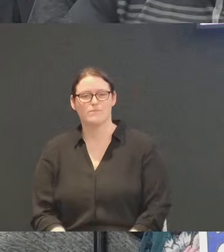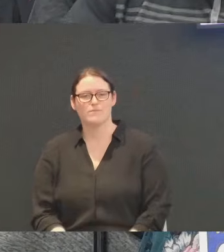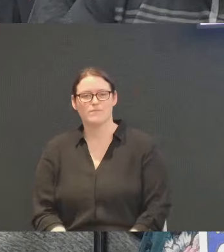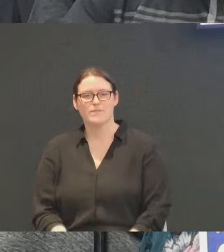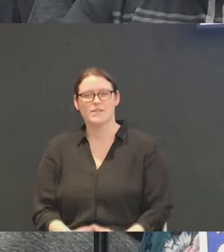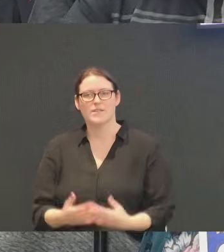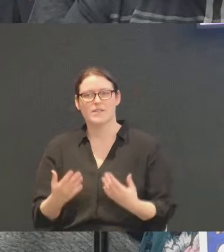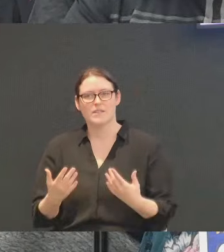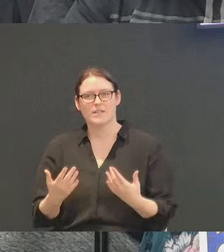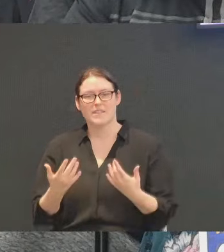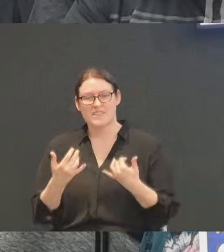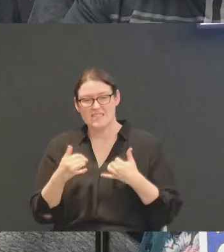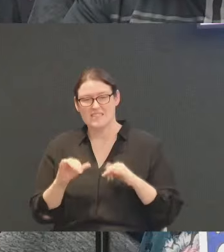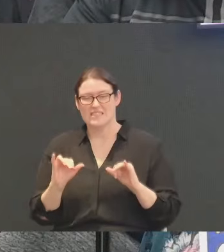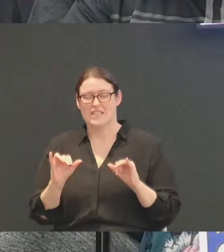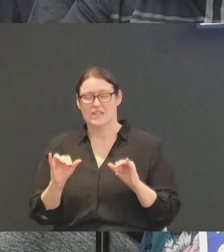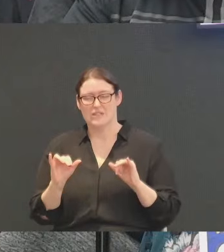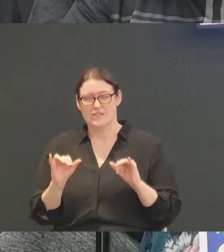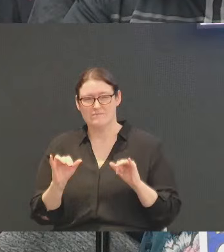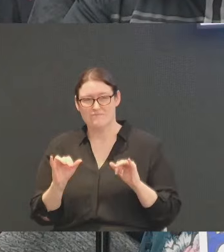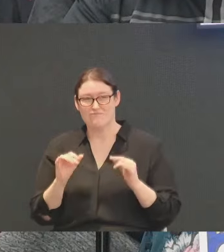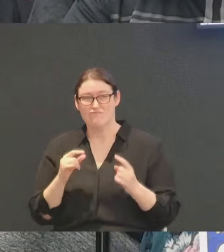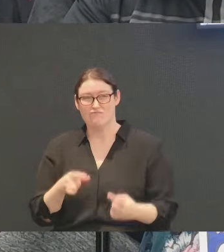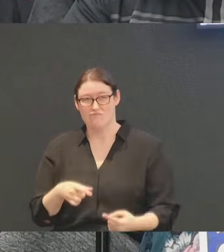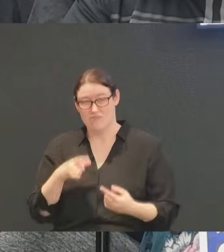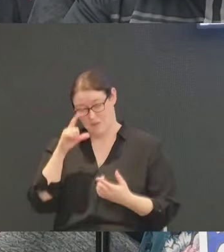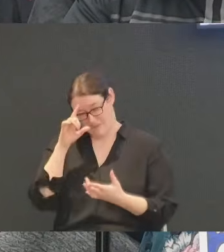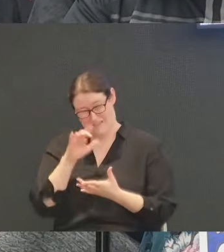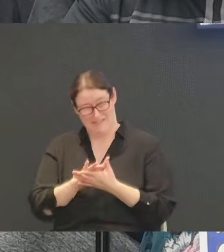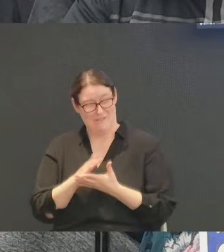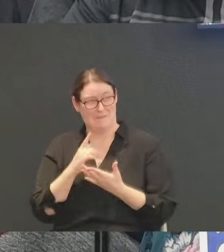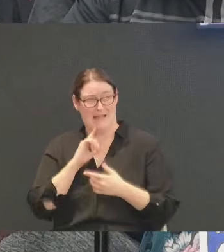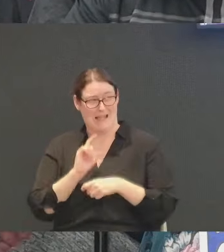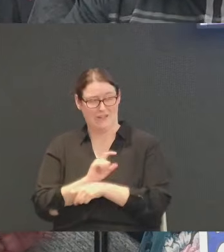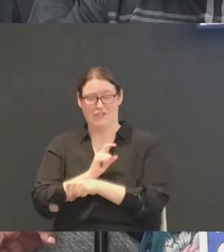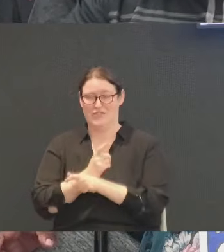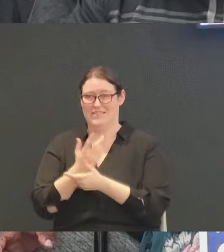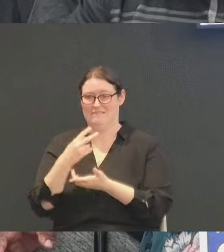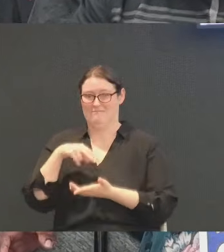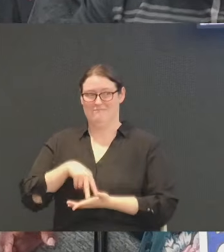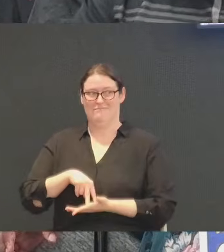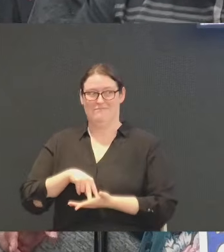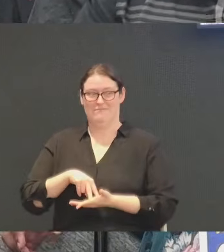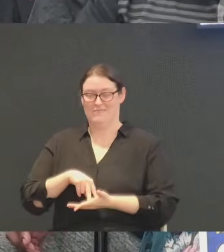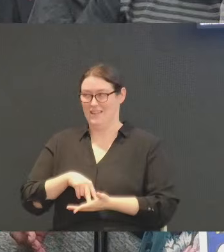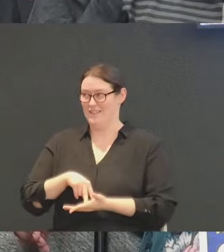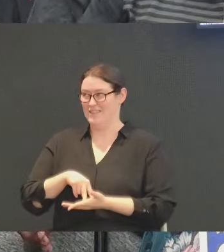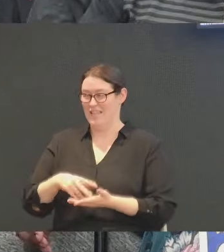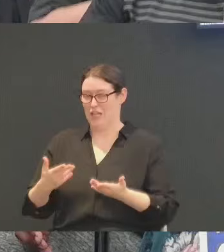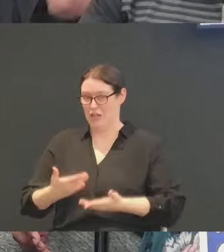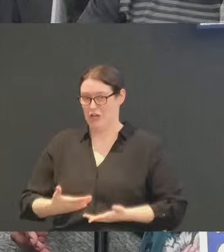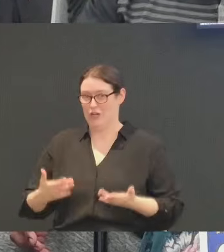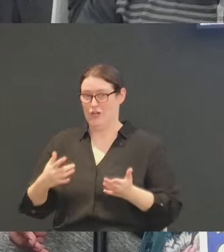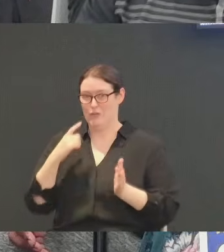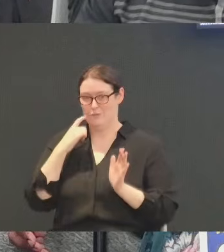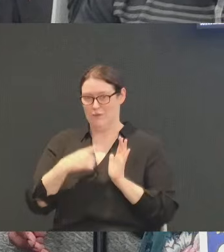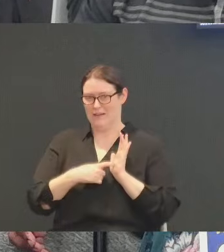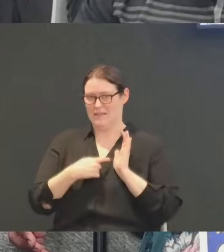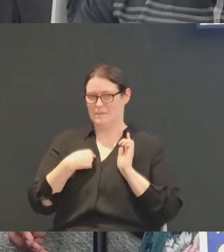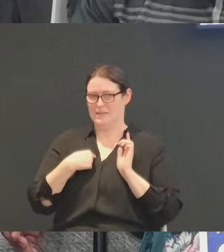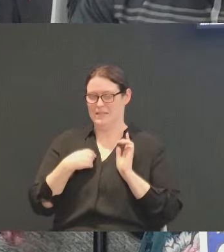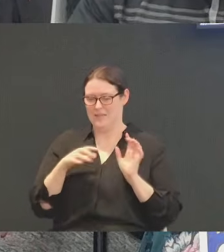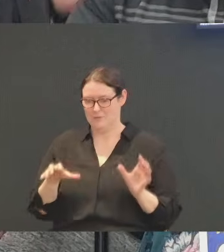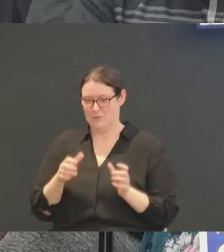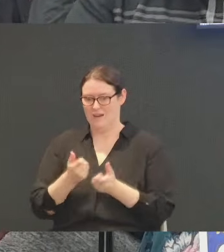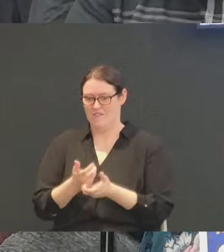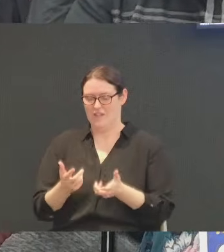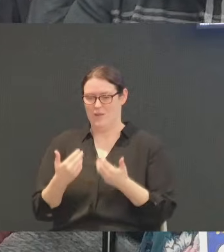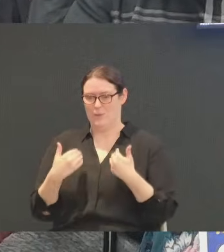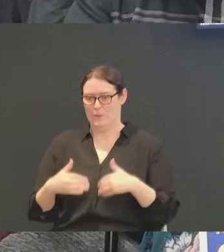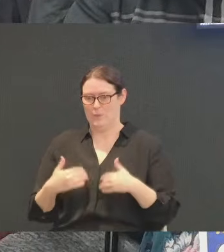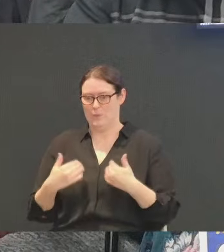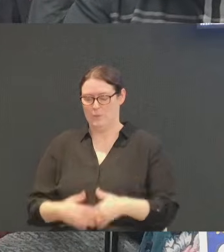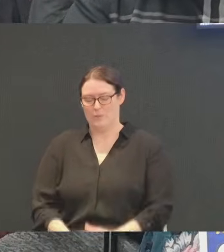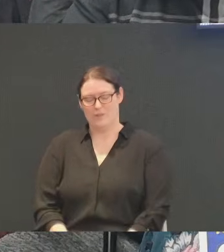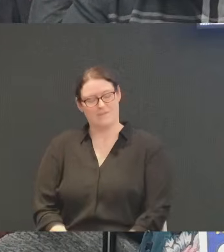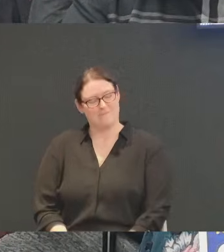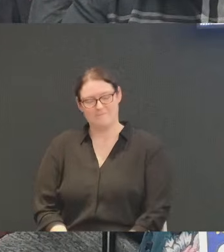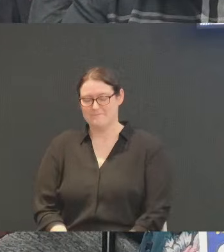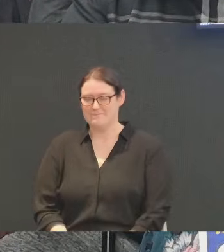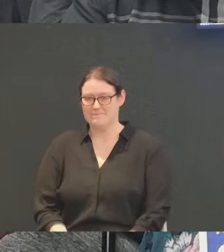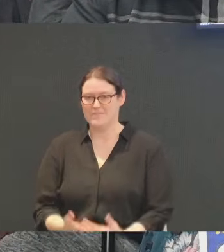it's still hard to believe that I'm here, that I'm doing all of this. I just want to tell all of the